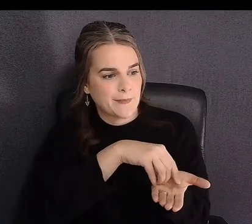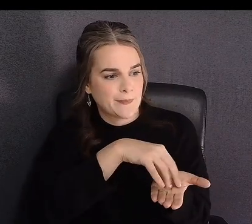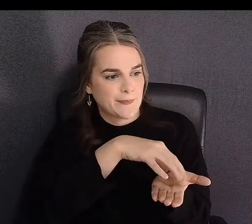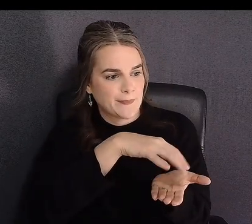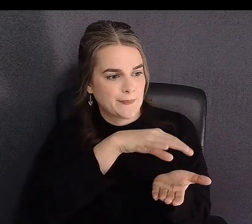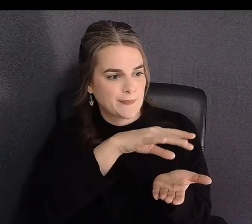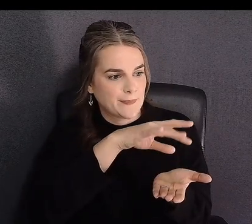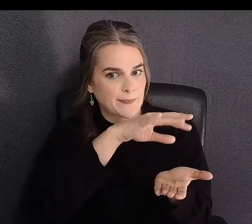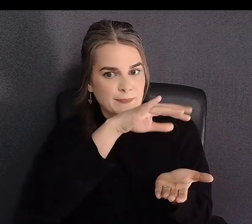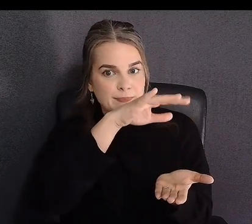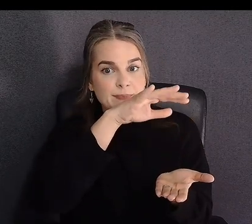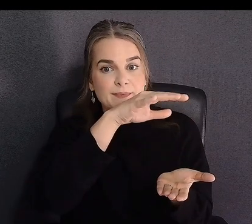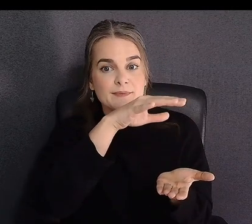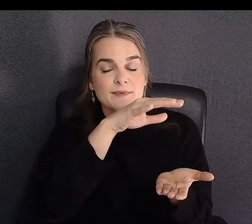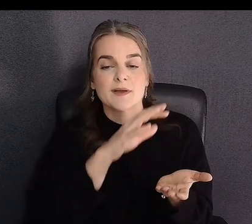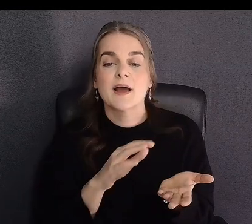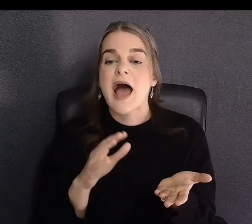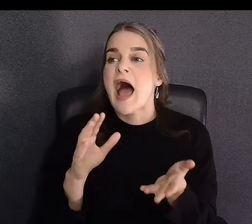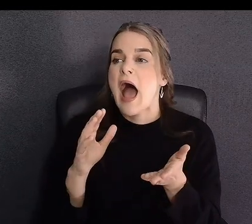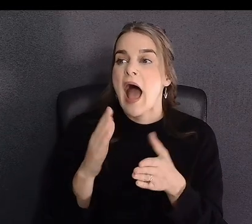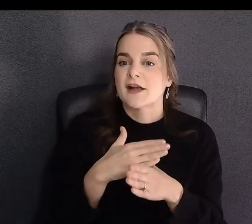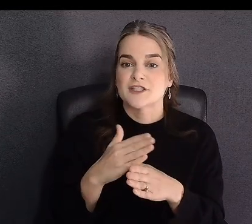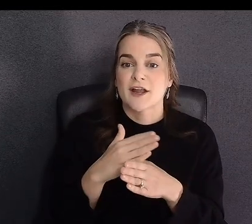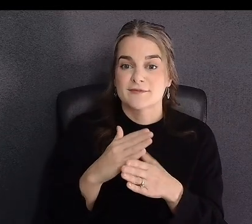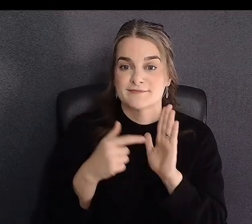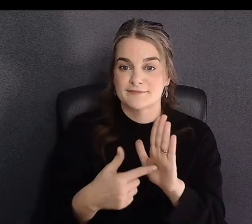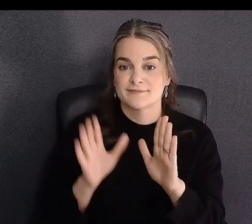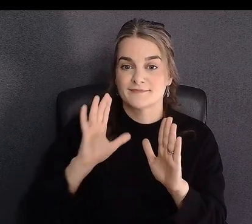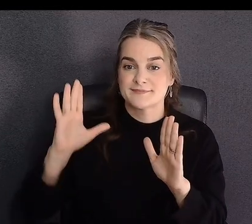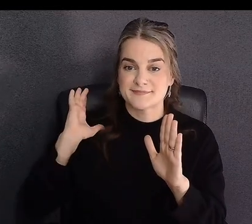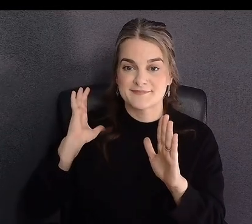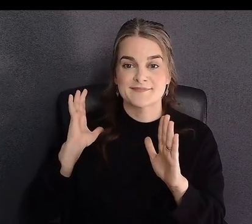I shared this example earlier of, I had our 3D printing team